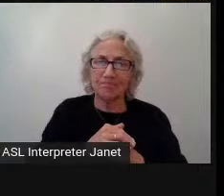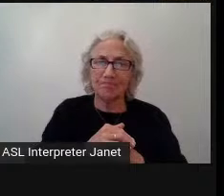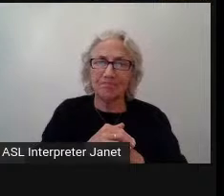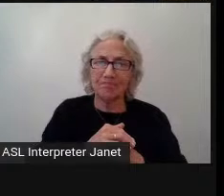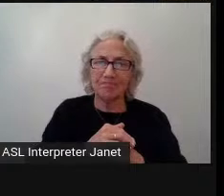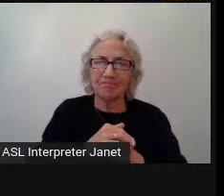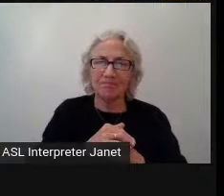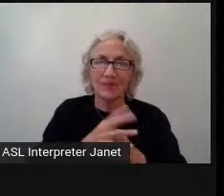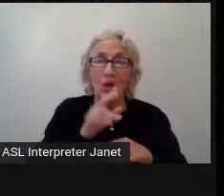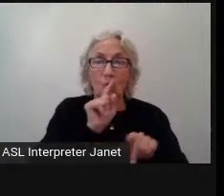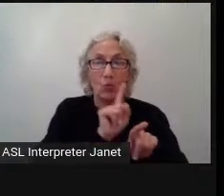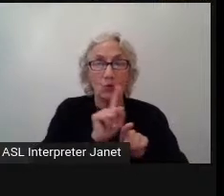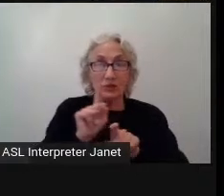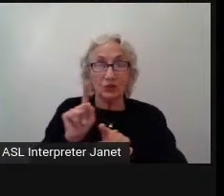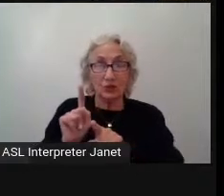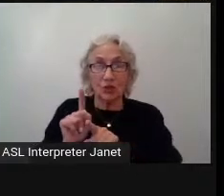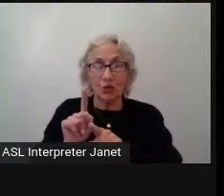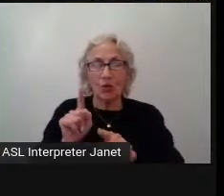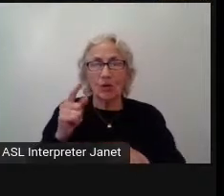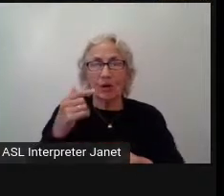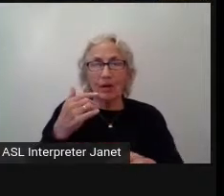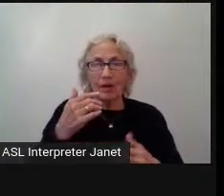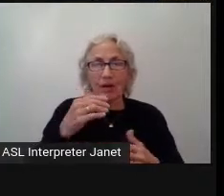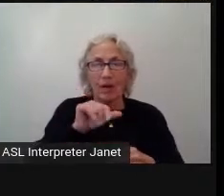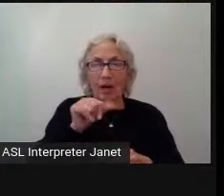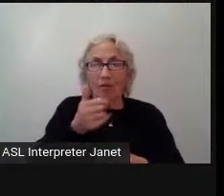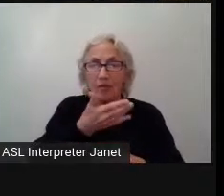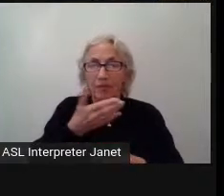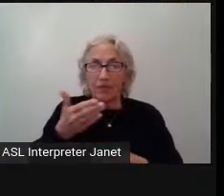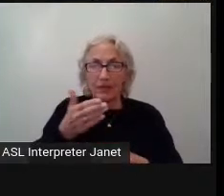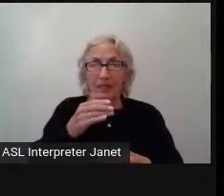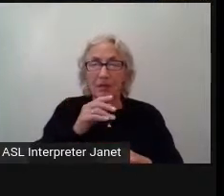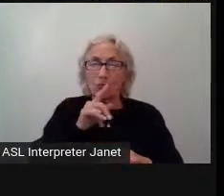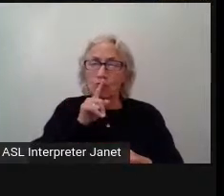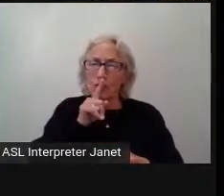In any case think it might be useful .